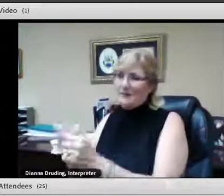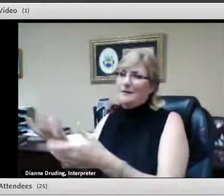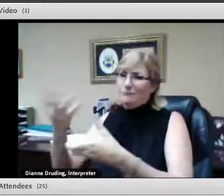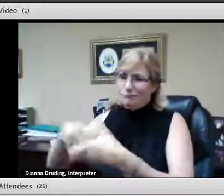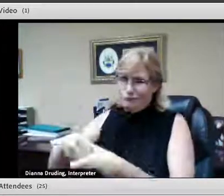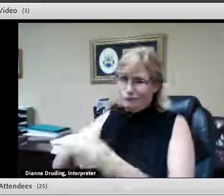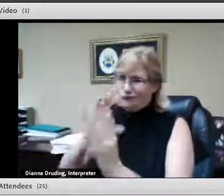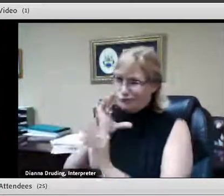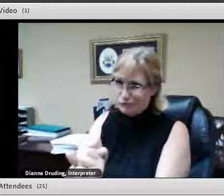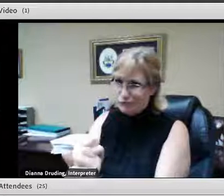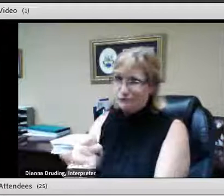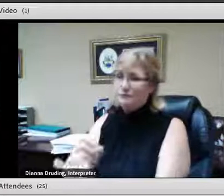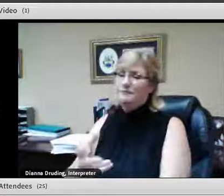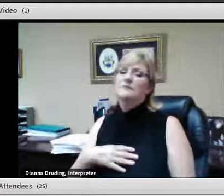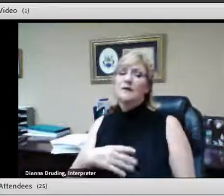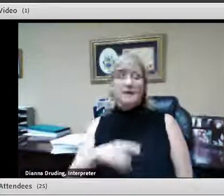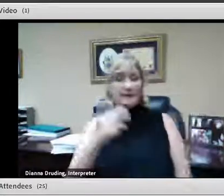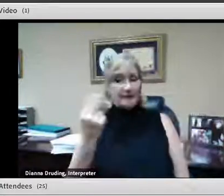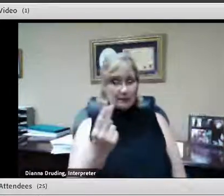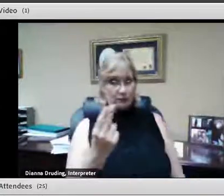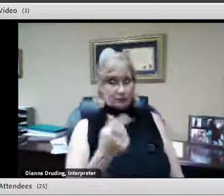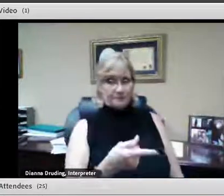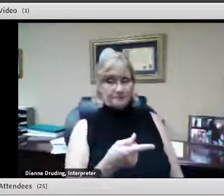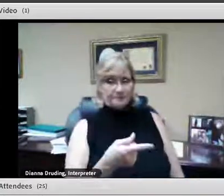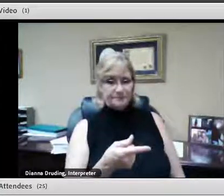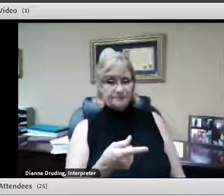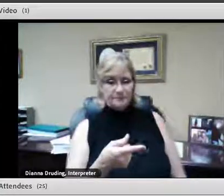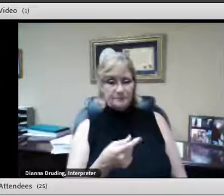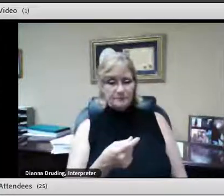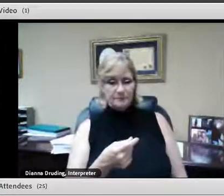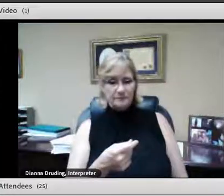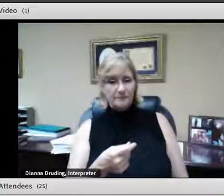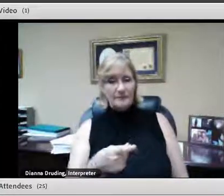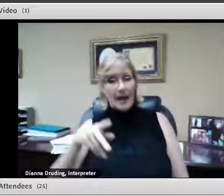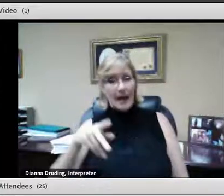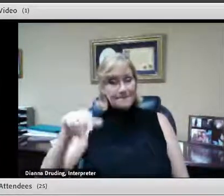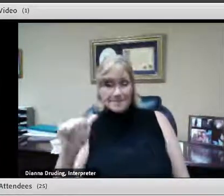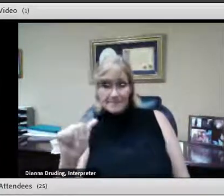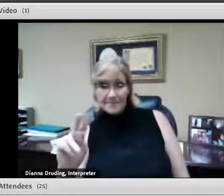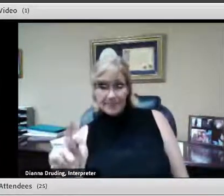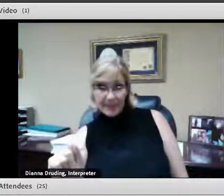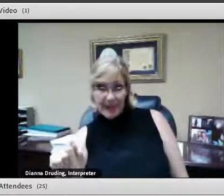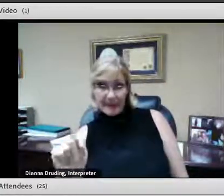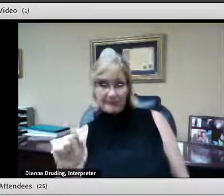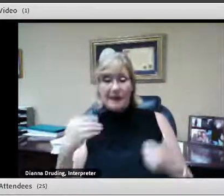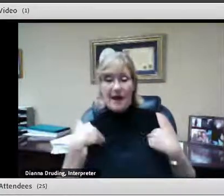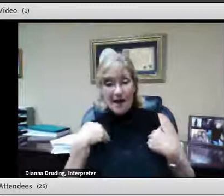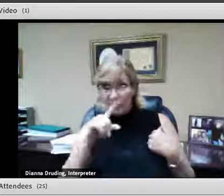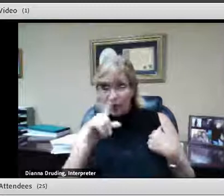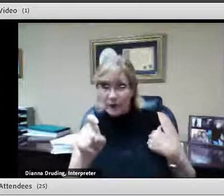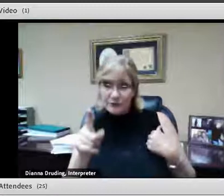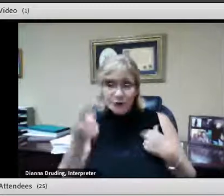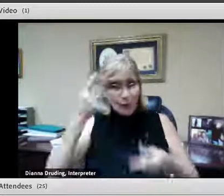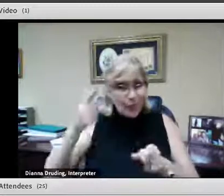Hilary: Yeah, for sure. Pat, do you have a question? Ryan: Or you agree?